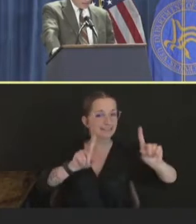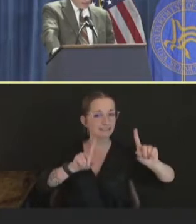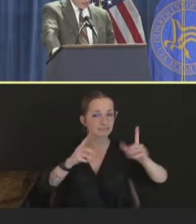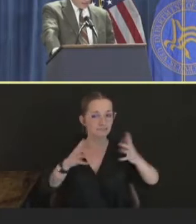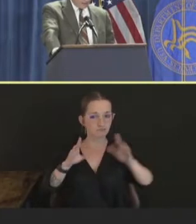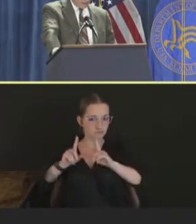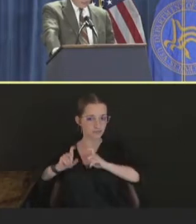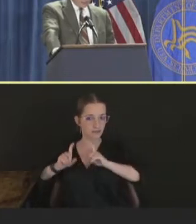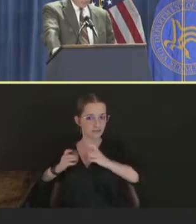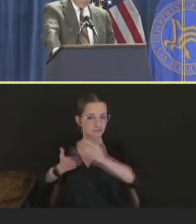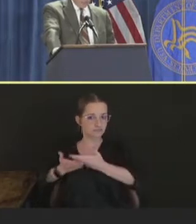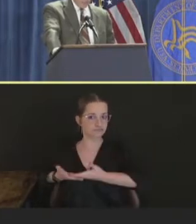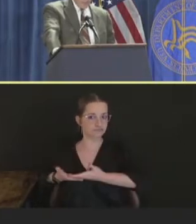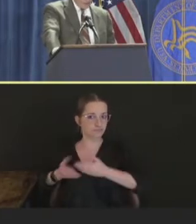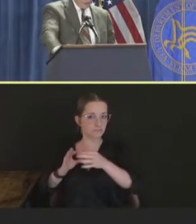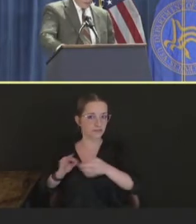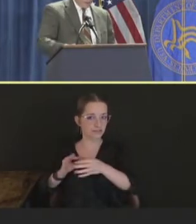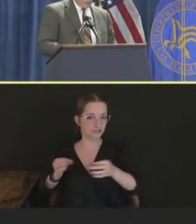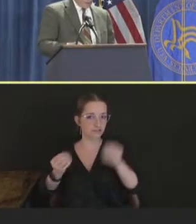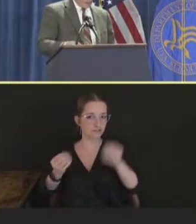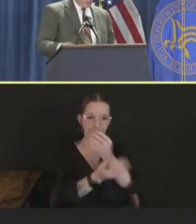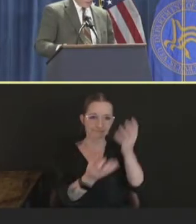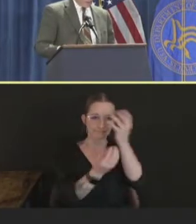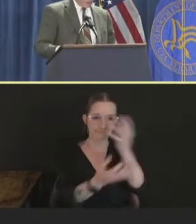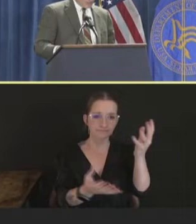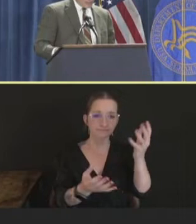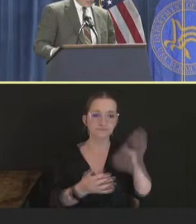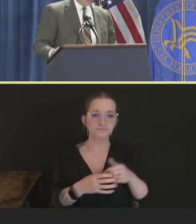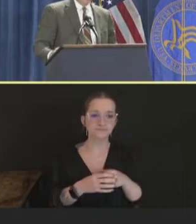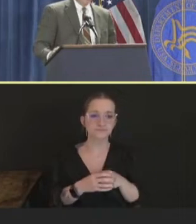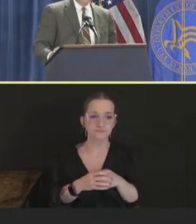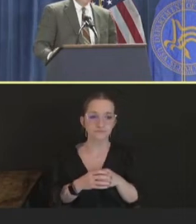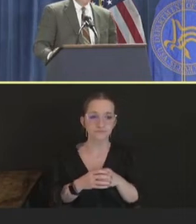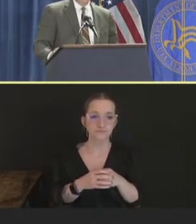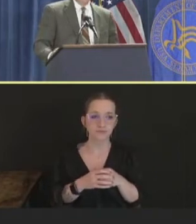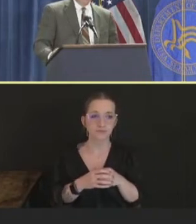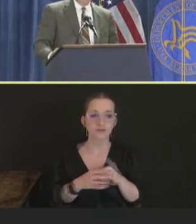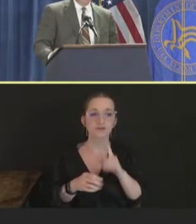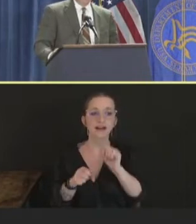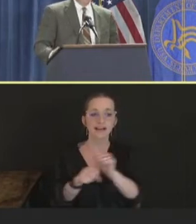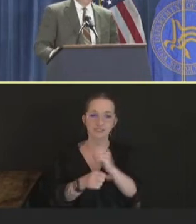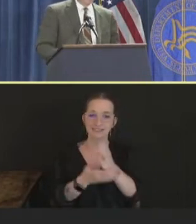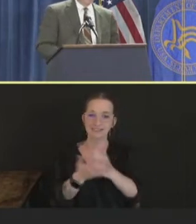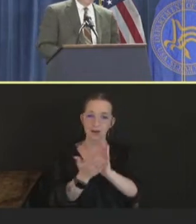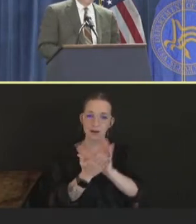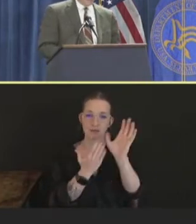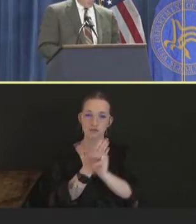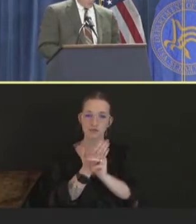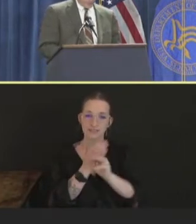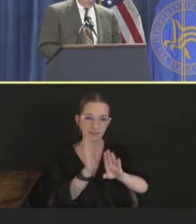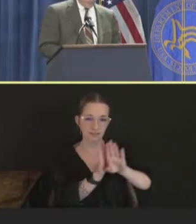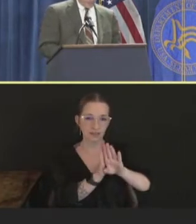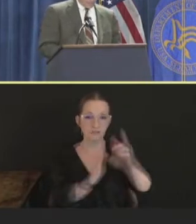The -- there is actually curriculum that's been developed for that in 2015.